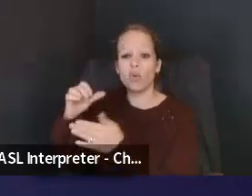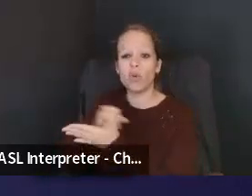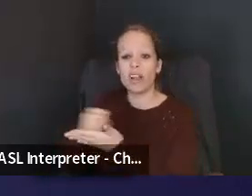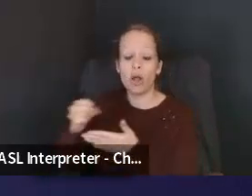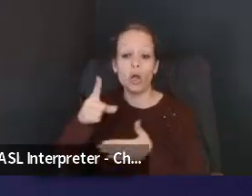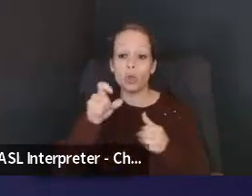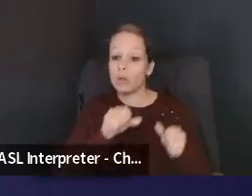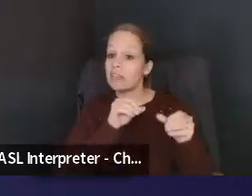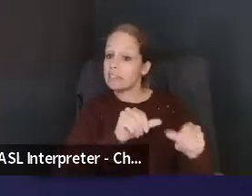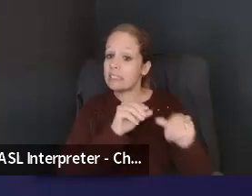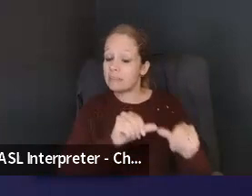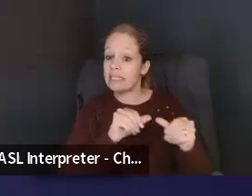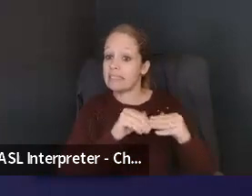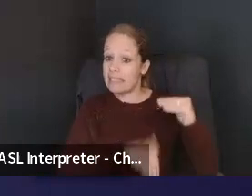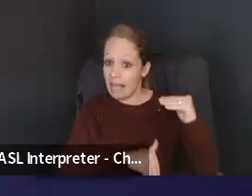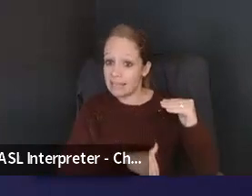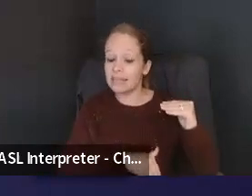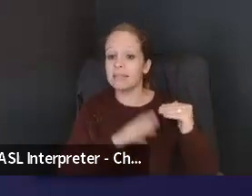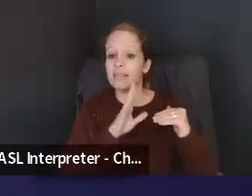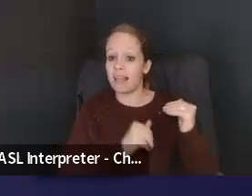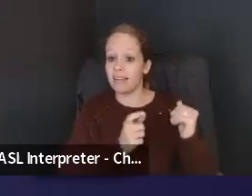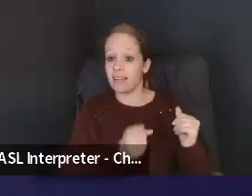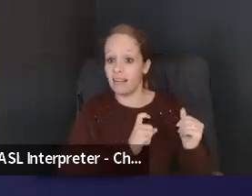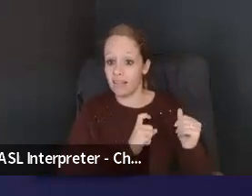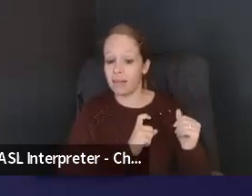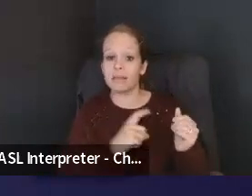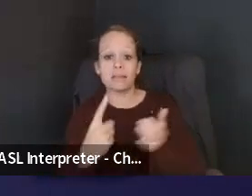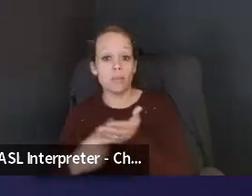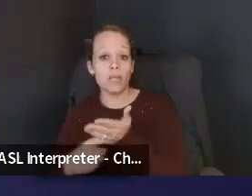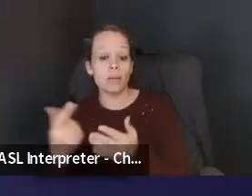have to spend all that's there although sometimes the granting agency will have requirements about